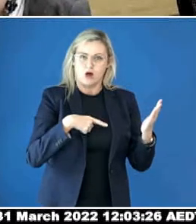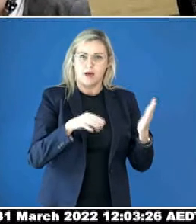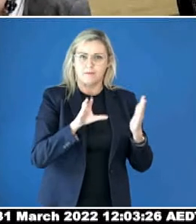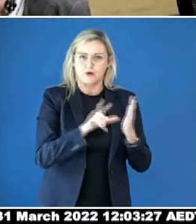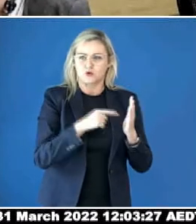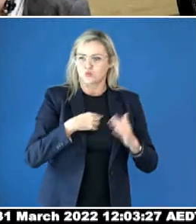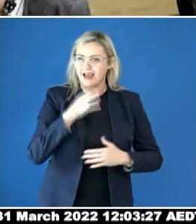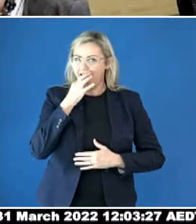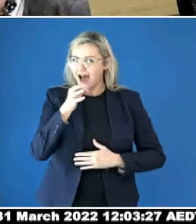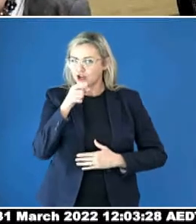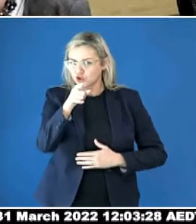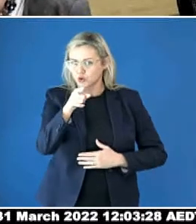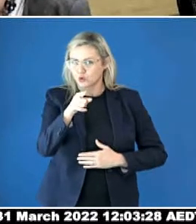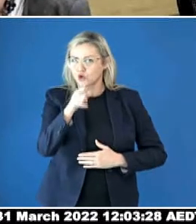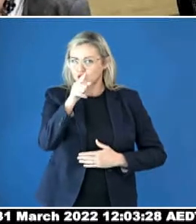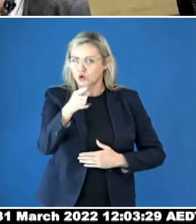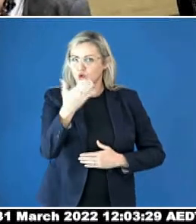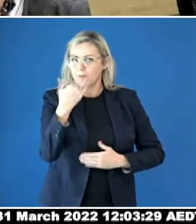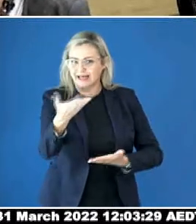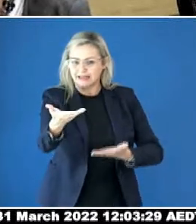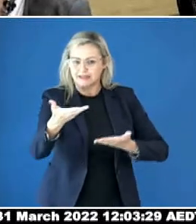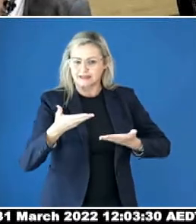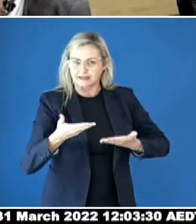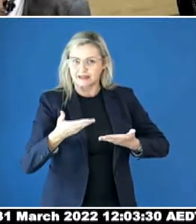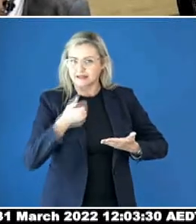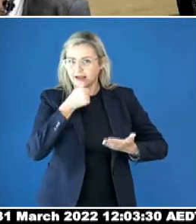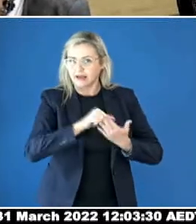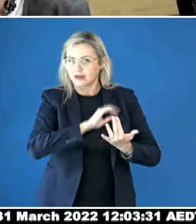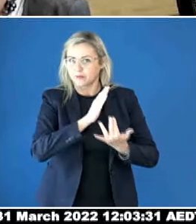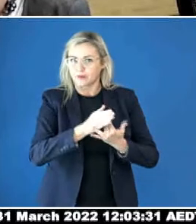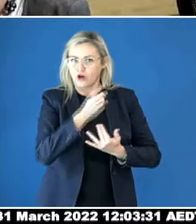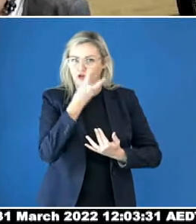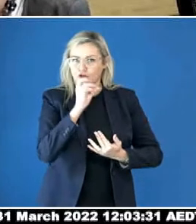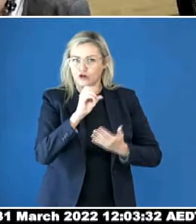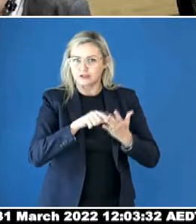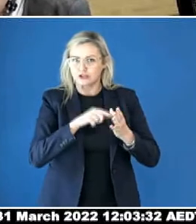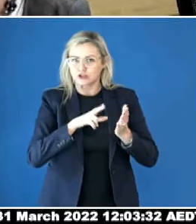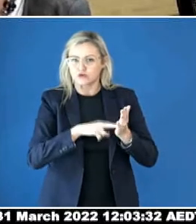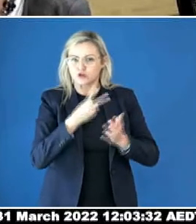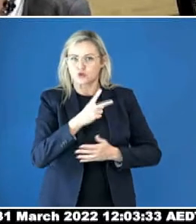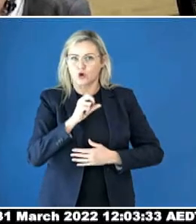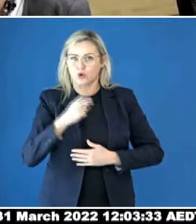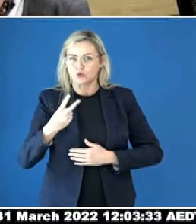information or a statement in writing dated 31 January 2022. Yes, that's correct.